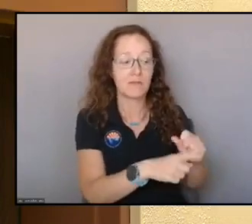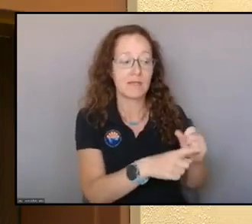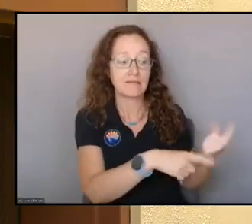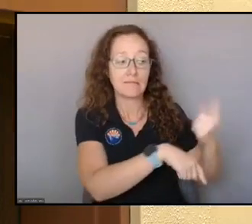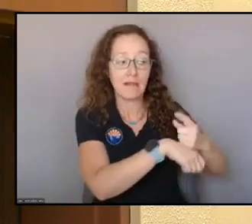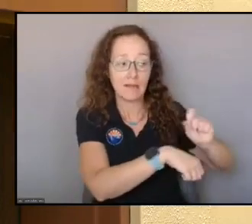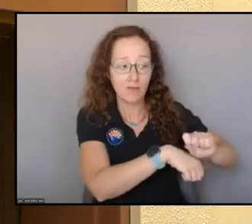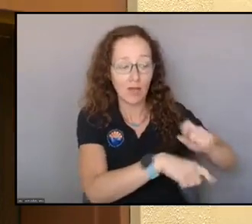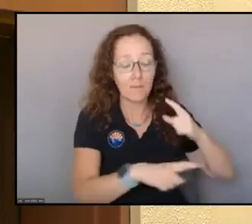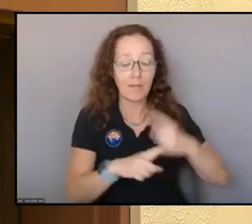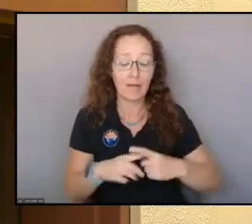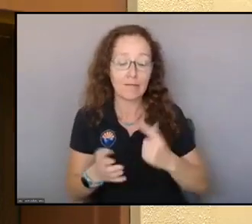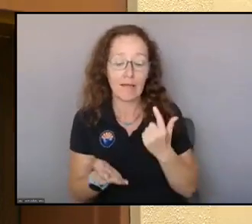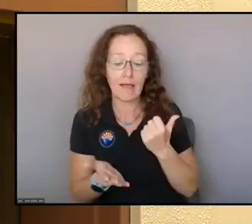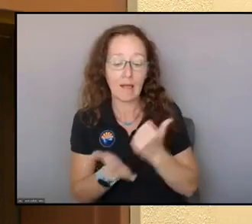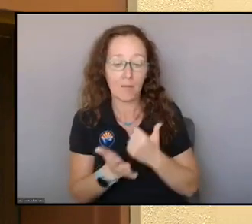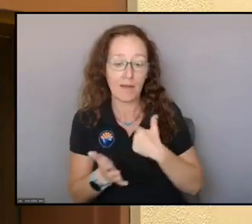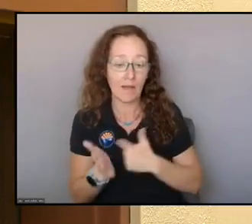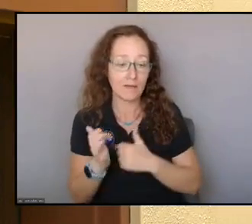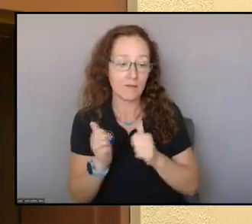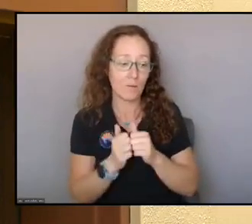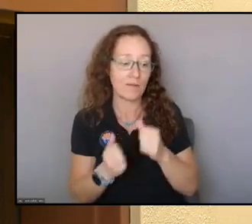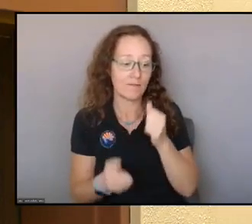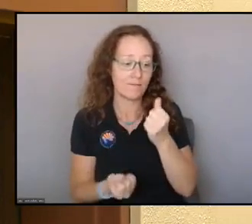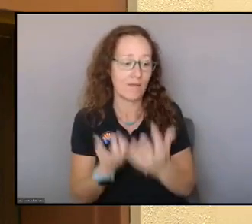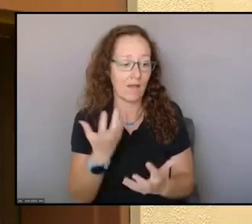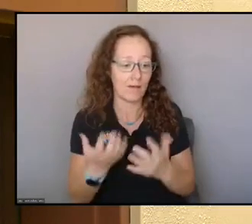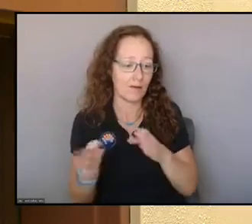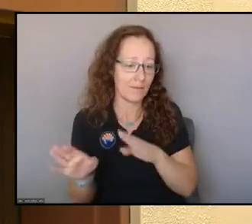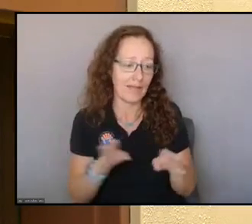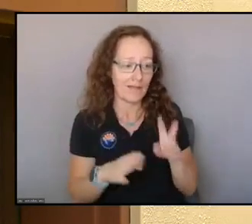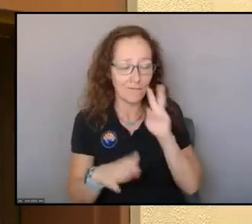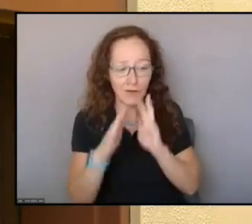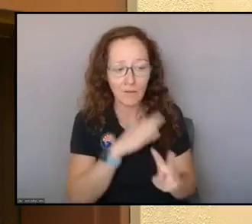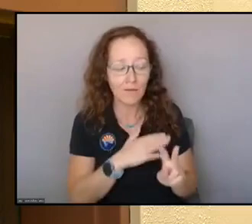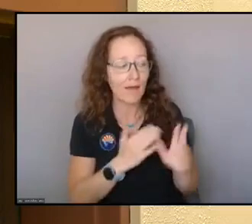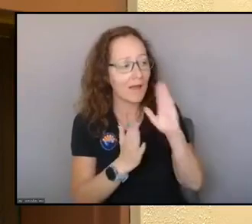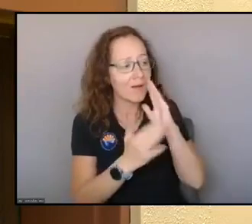HELPING US WITH FIRE WEATHER OUTLOOKS, AN I HOPE YOU GET SOME REST BEFORE YOUR NEXT ASSIGNMENT, STEWART.